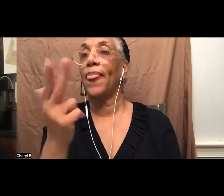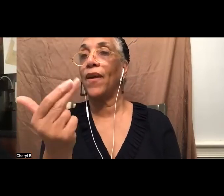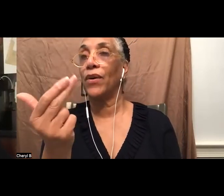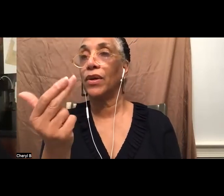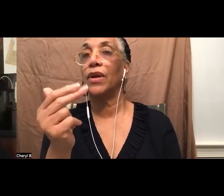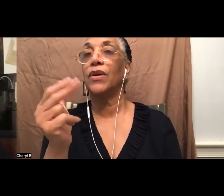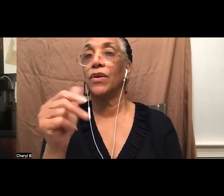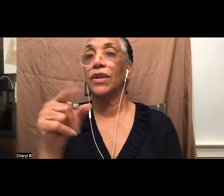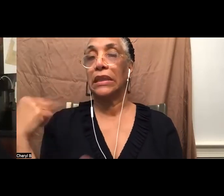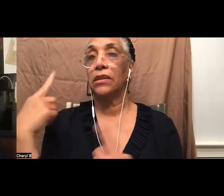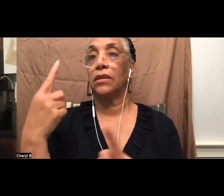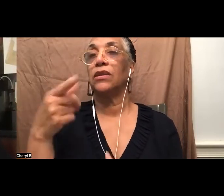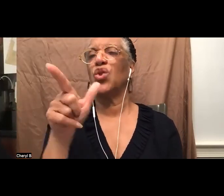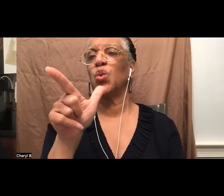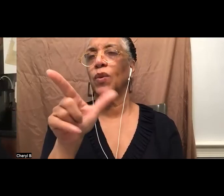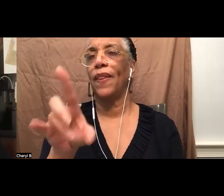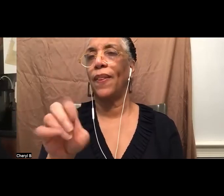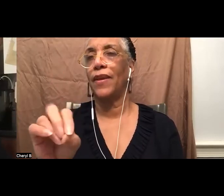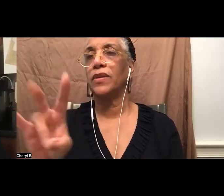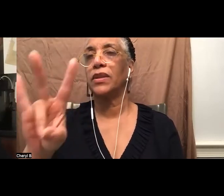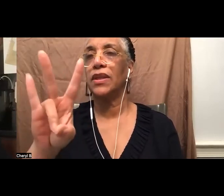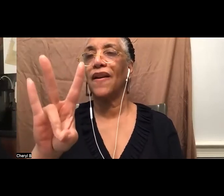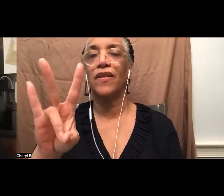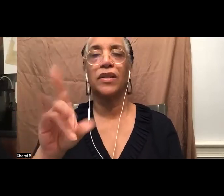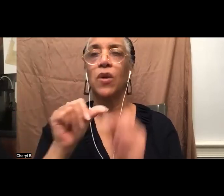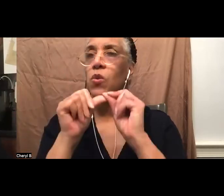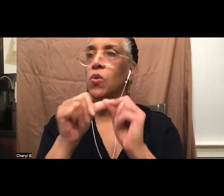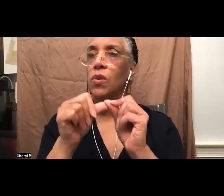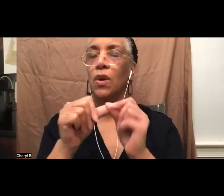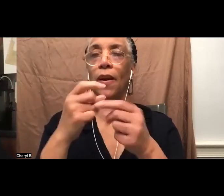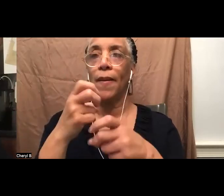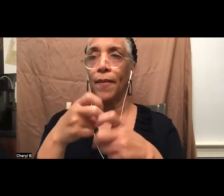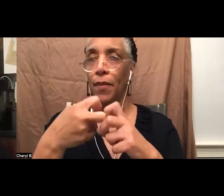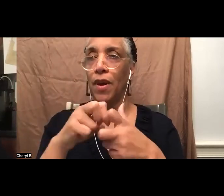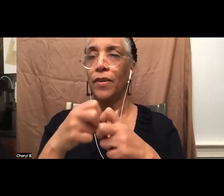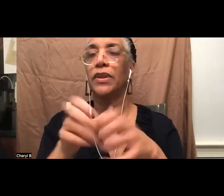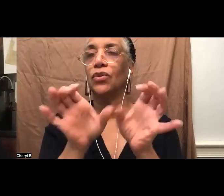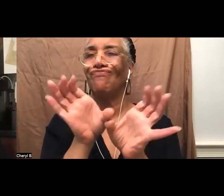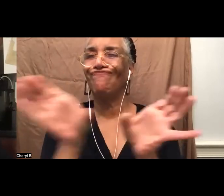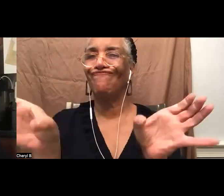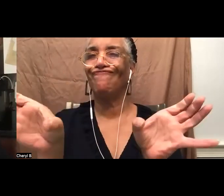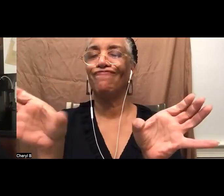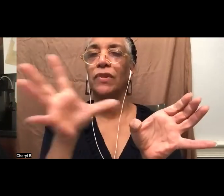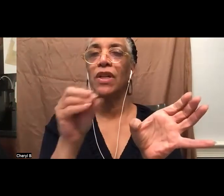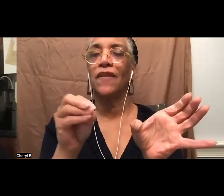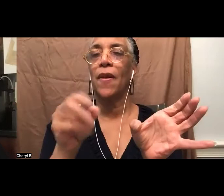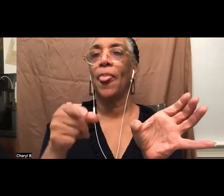which was held in Bali, there's been ongoing issues and climate negotiations divided around the global North and South.